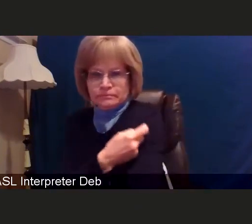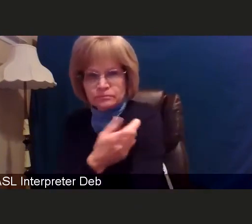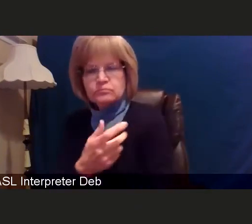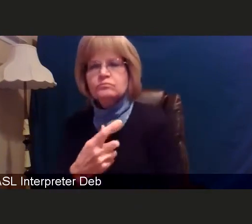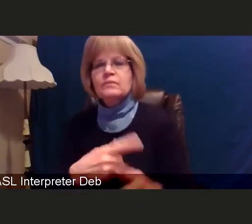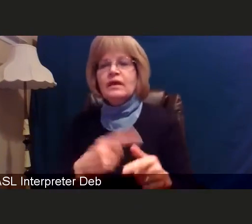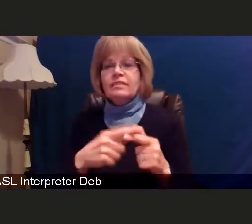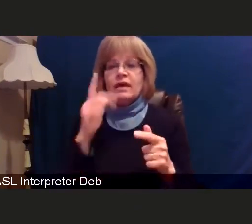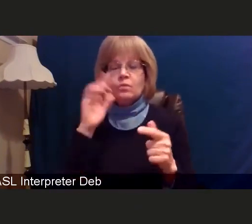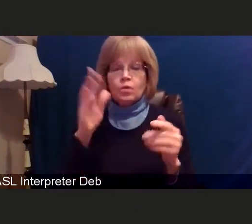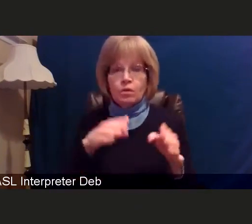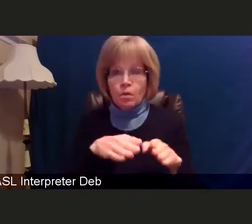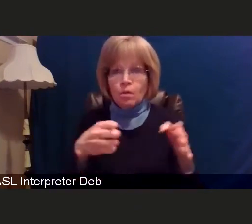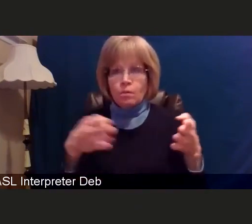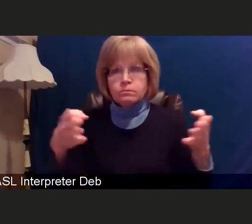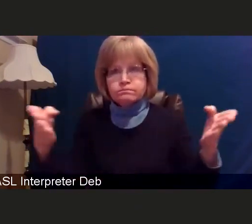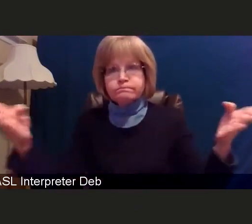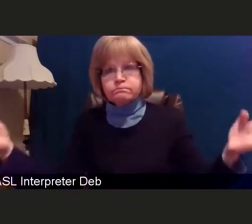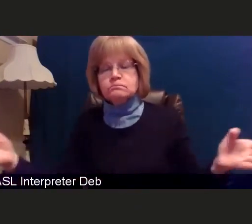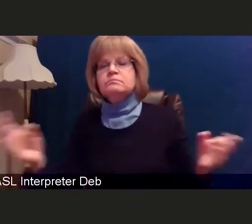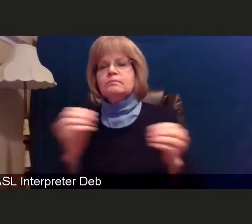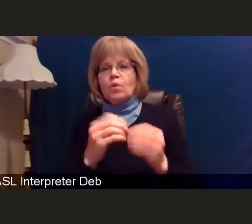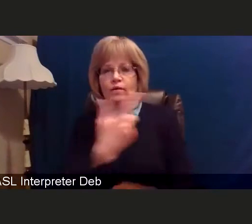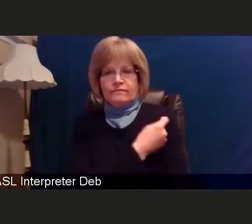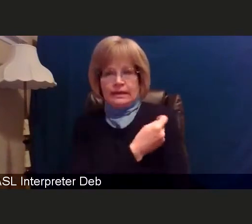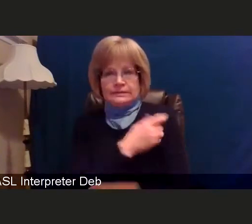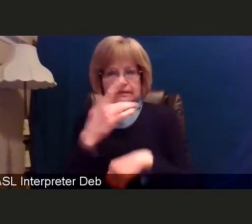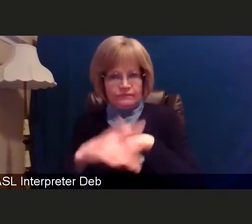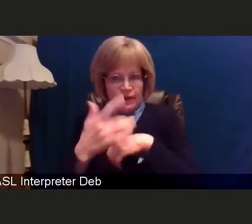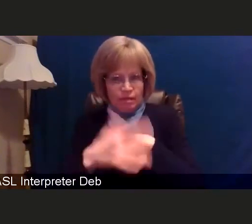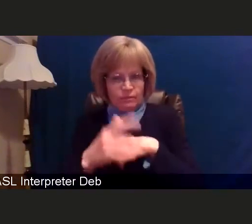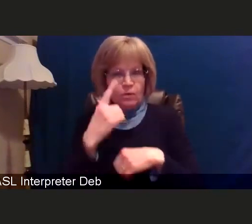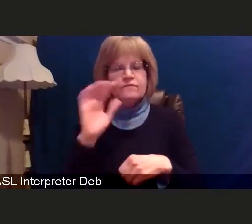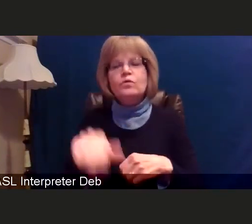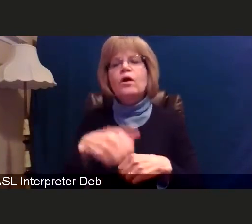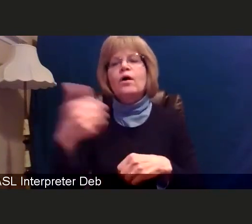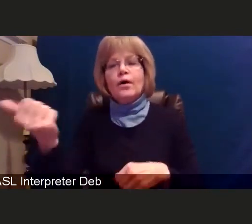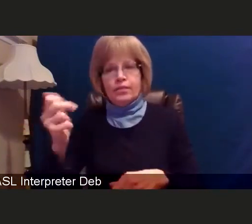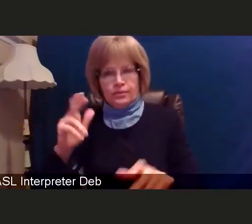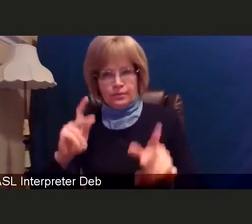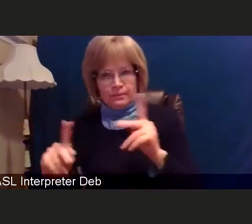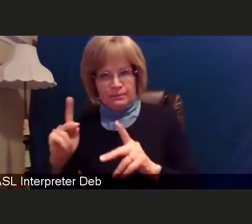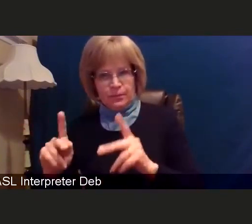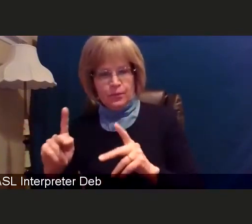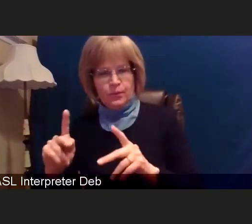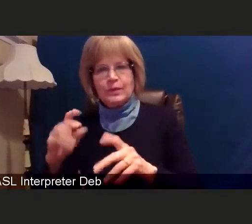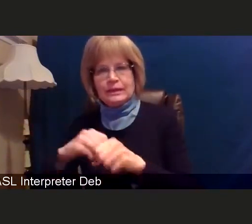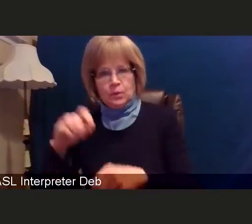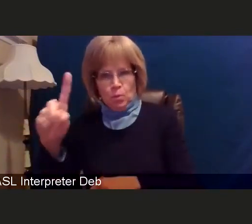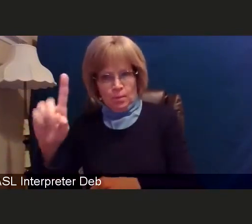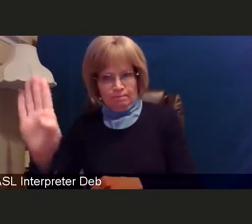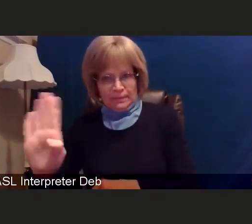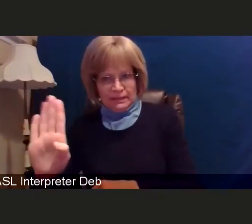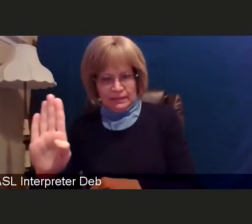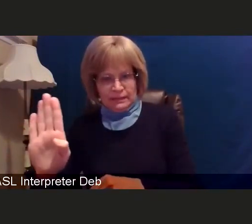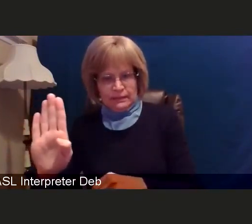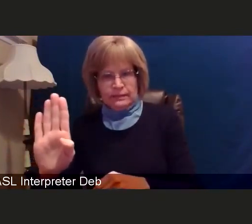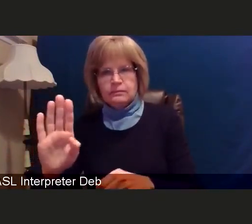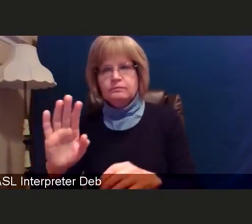as more vaccine becomes available to that other section, or those other sections that include educators,